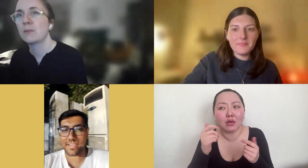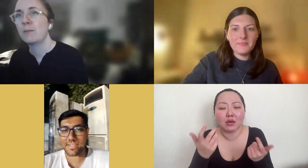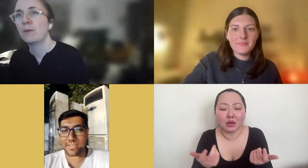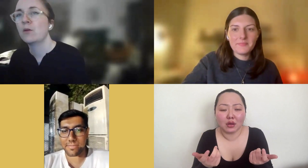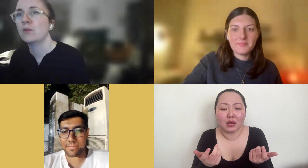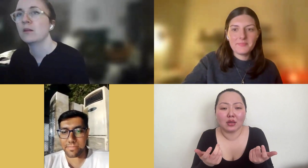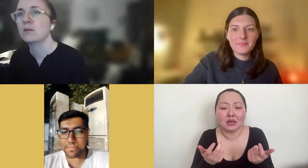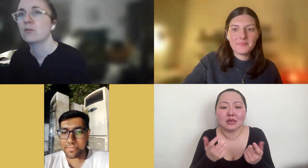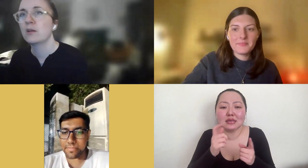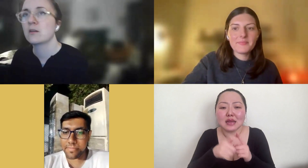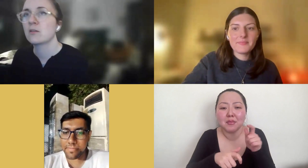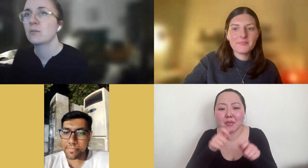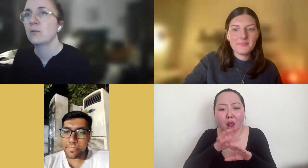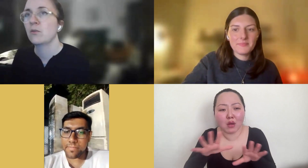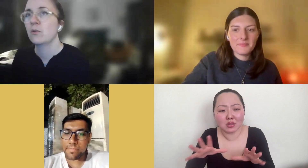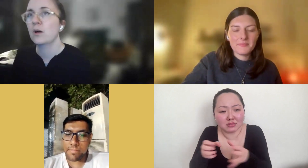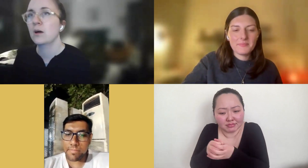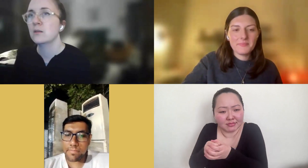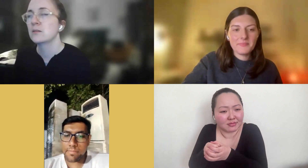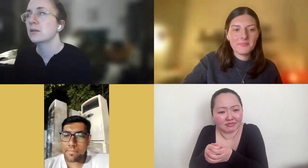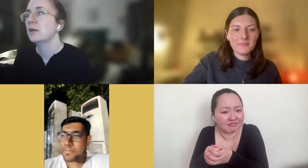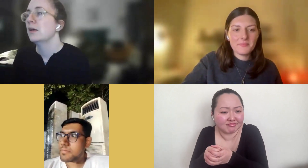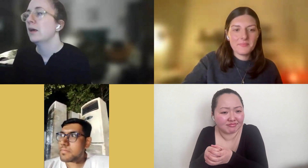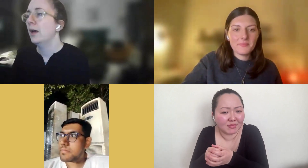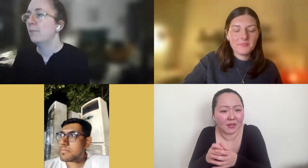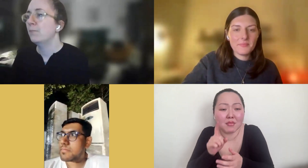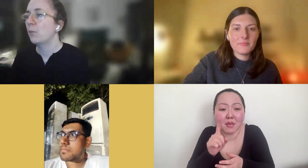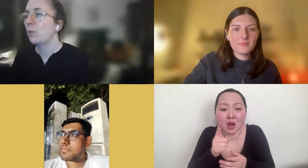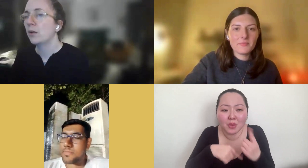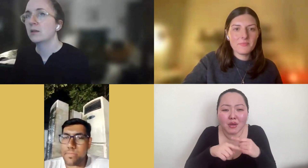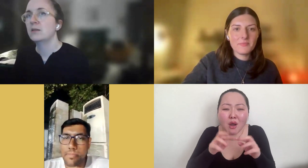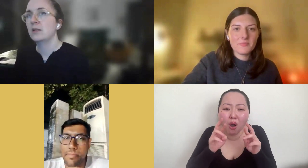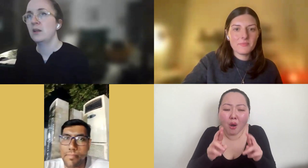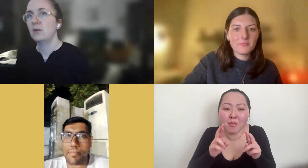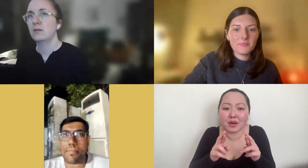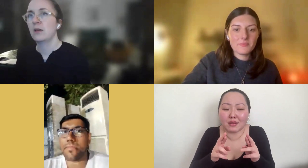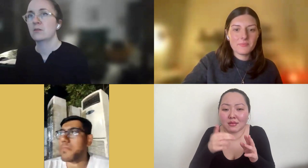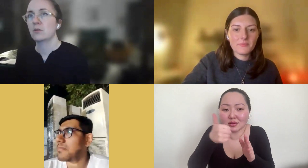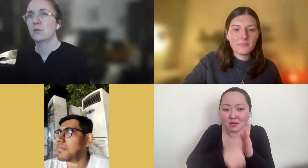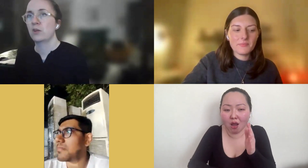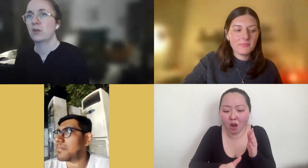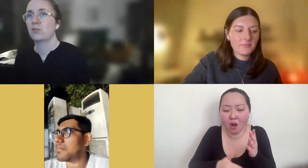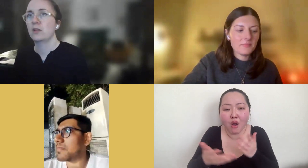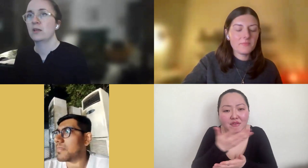There are many people who have done great stuff before us but we want to continue that trajectory